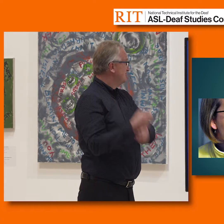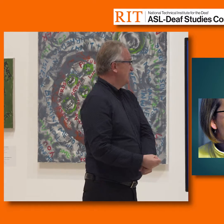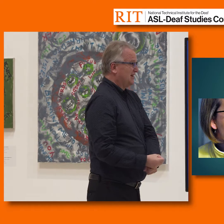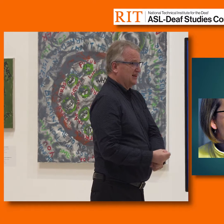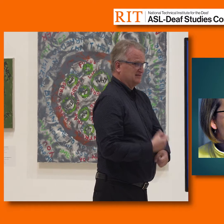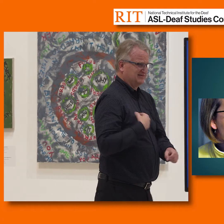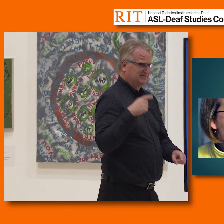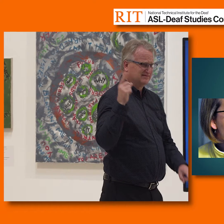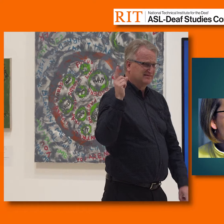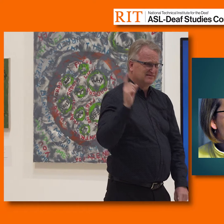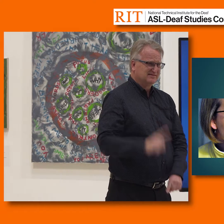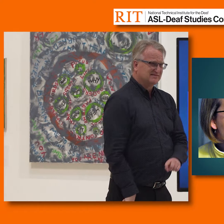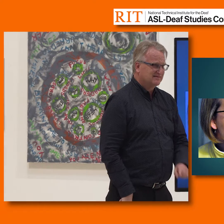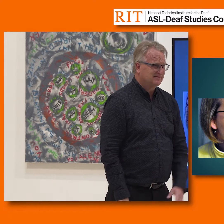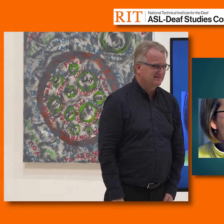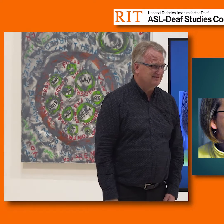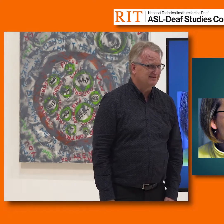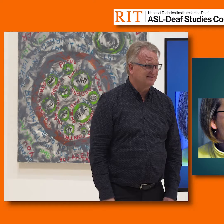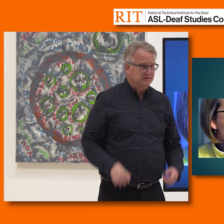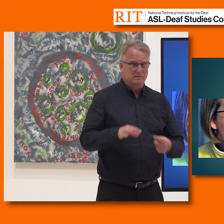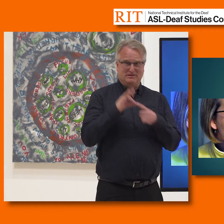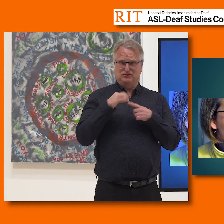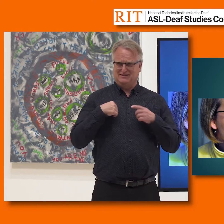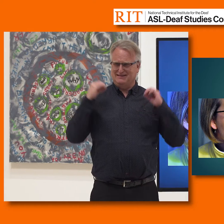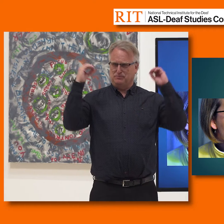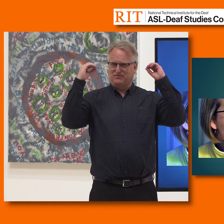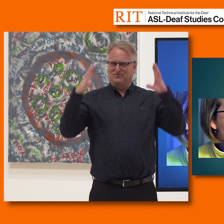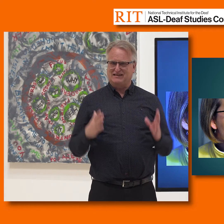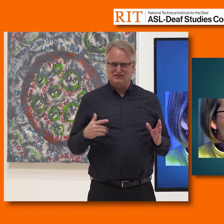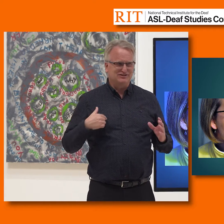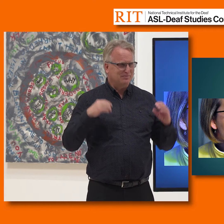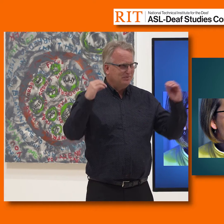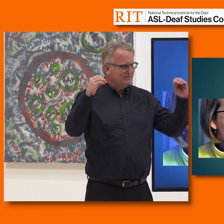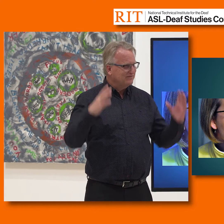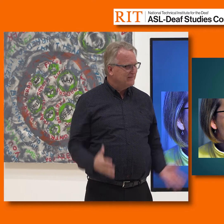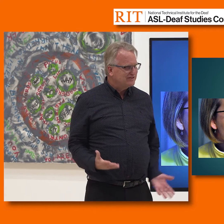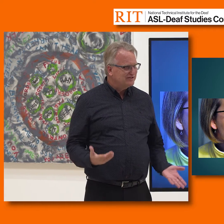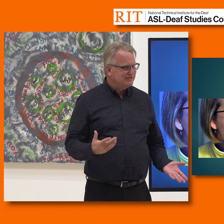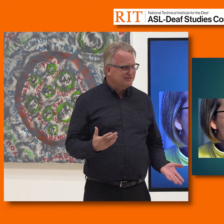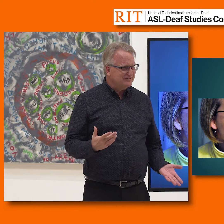But how do you trust an interpreter? It's almost impossible, especially as a faculty member